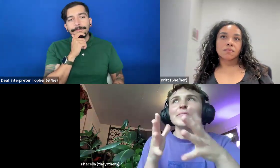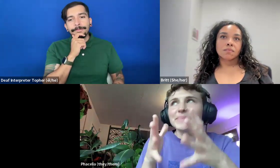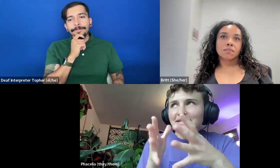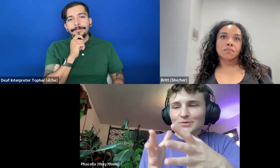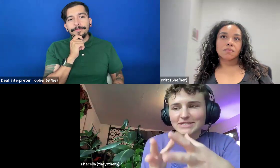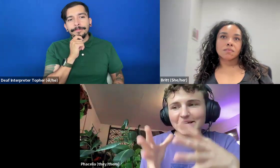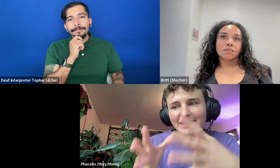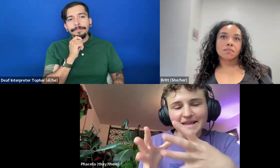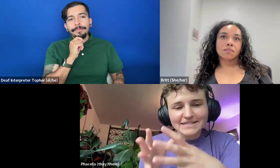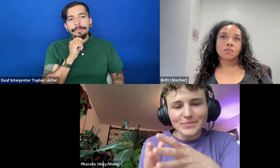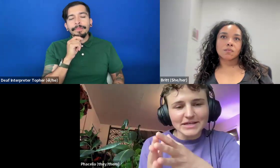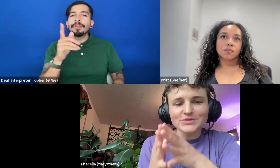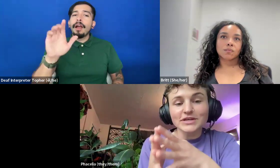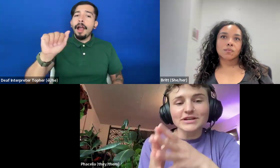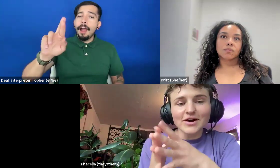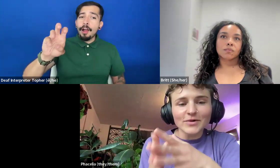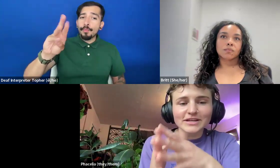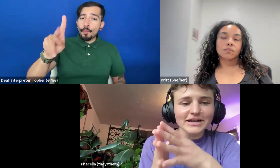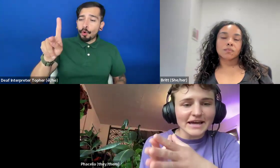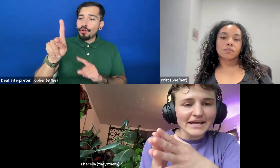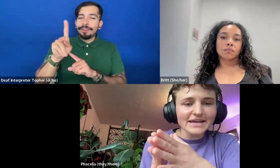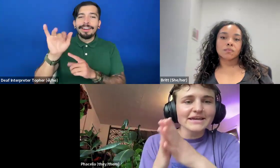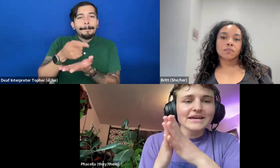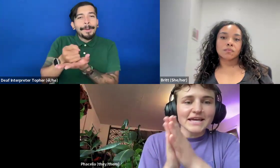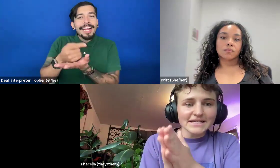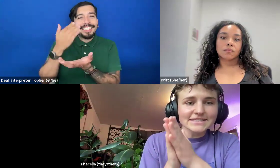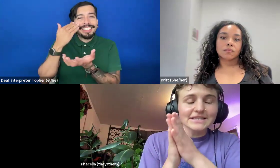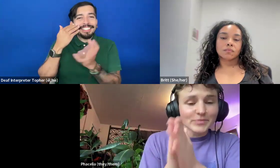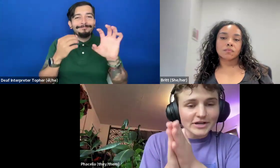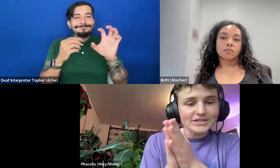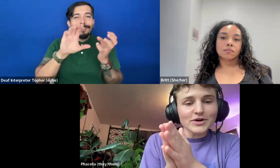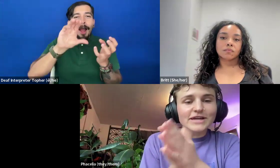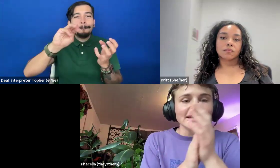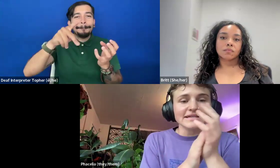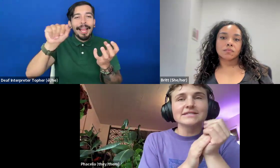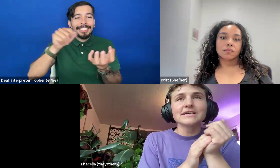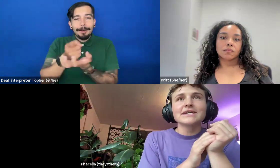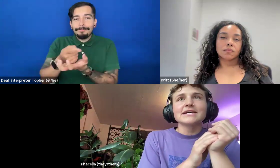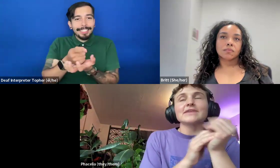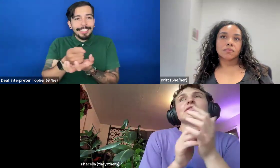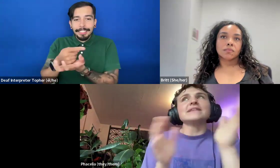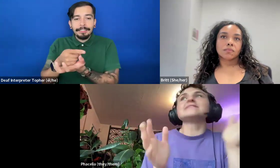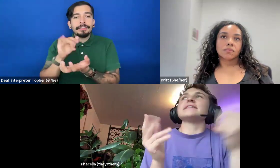a compass where it's like in that space, you either know what you're getting, is liberation work, is, is,